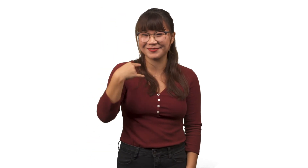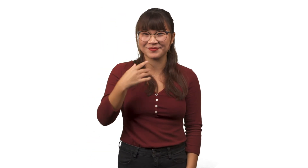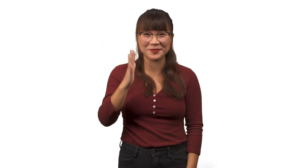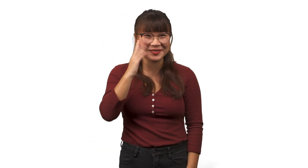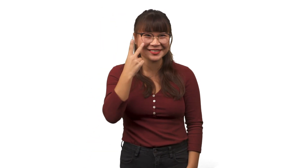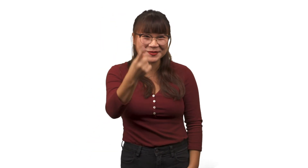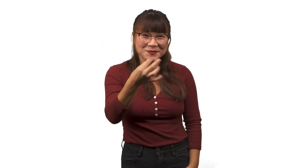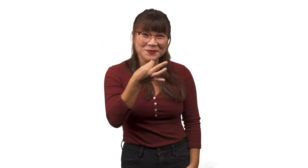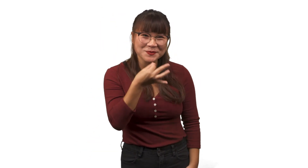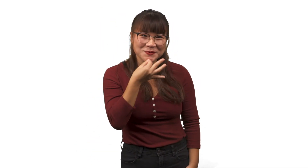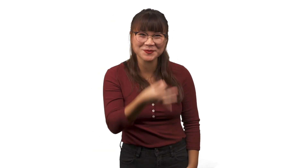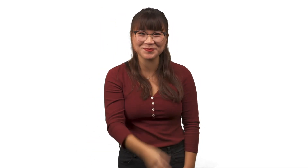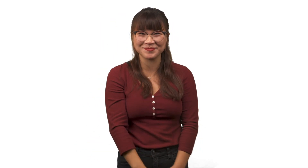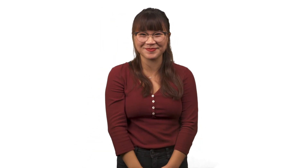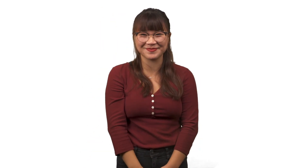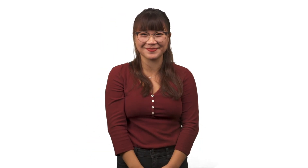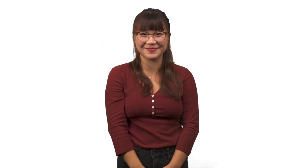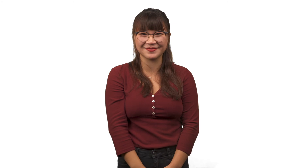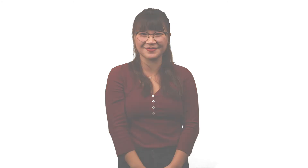I’m Eunyoung, and I’ll see you soon!